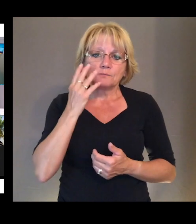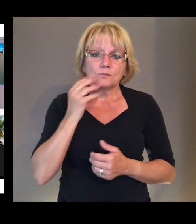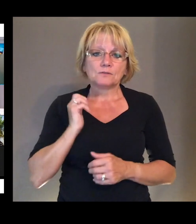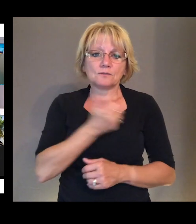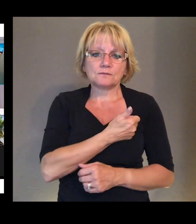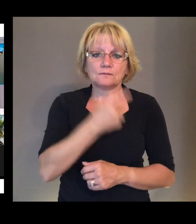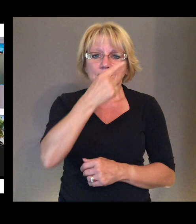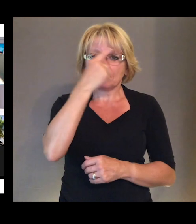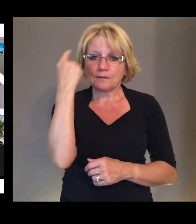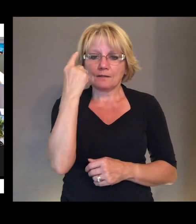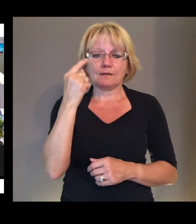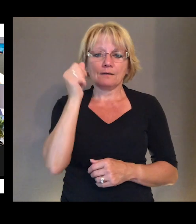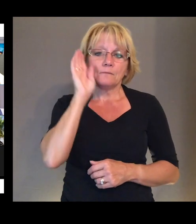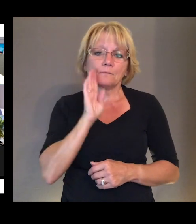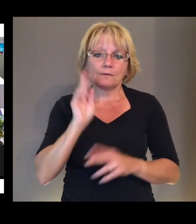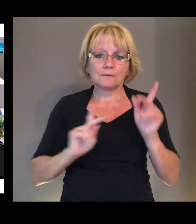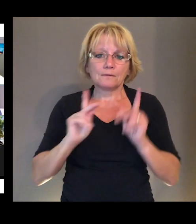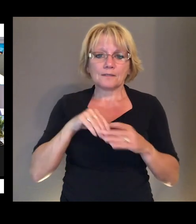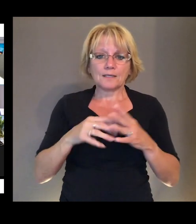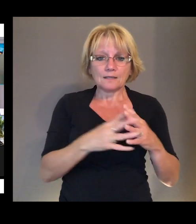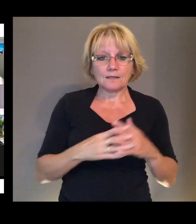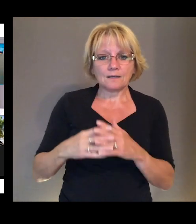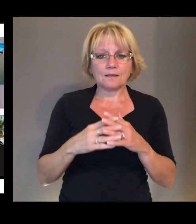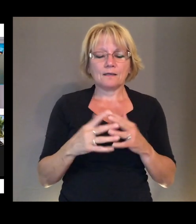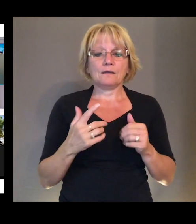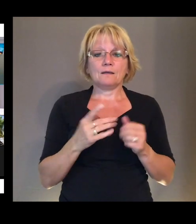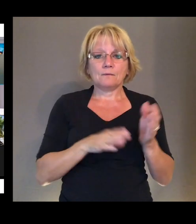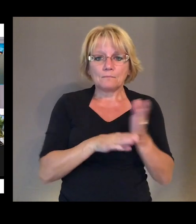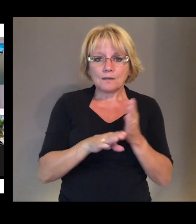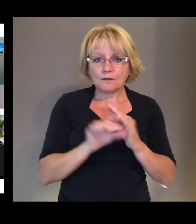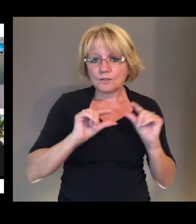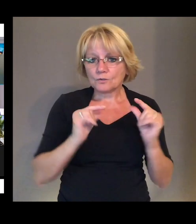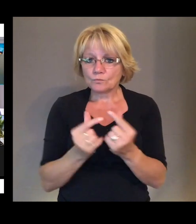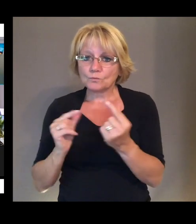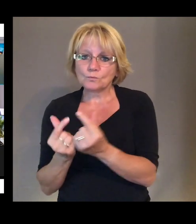as black and brown people in America, as minority groups in America,